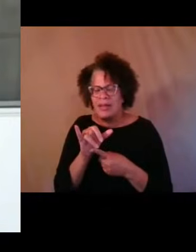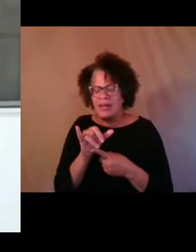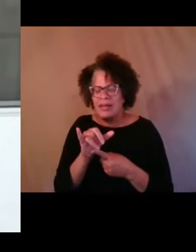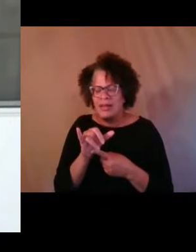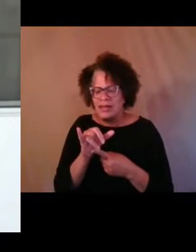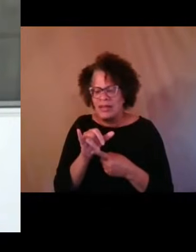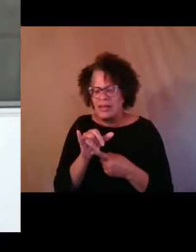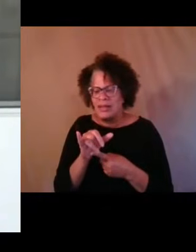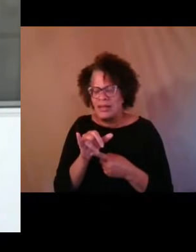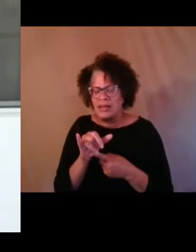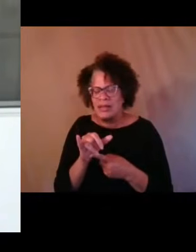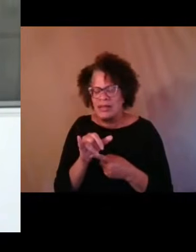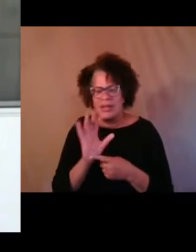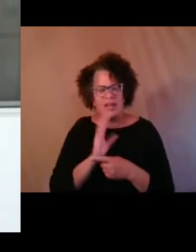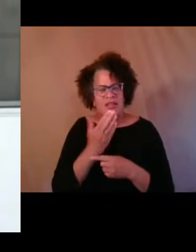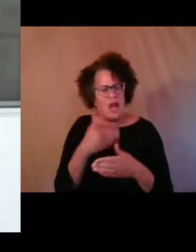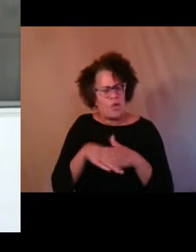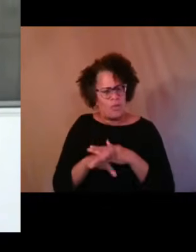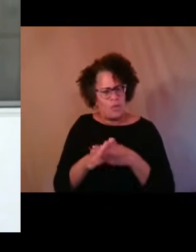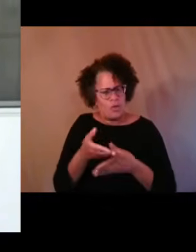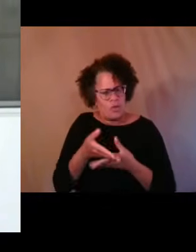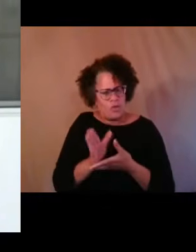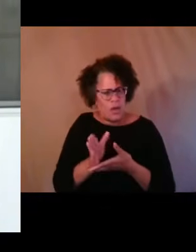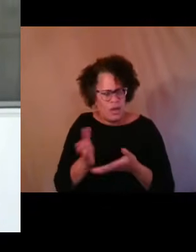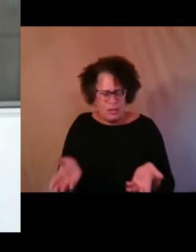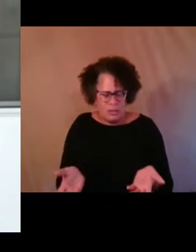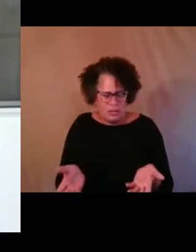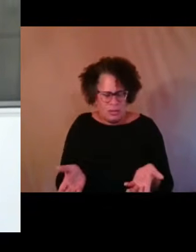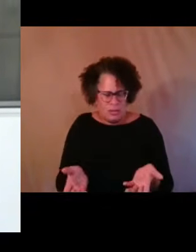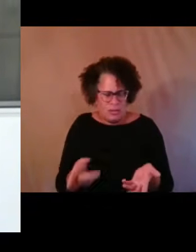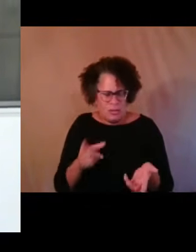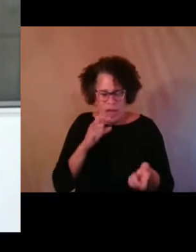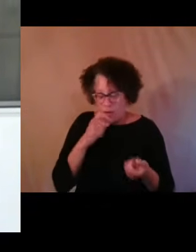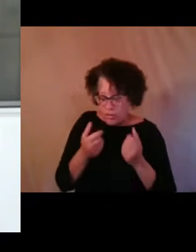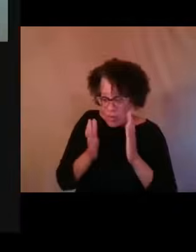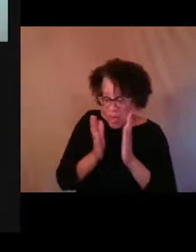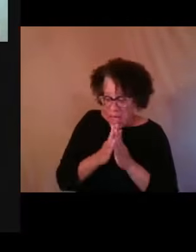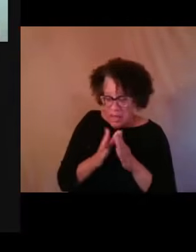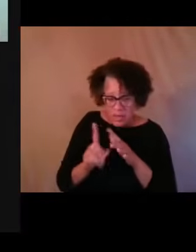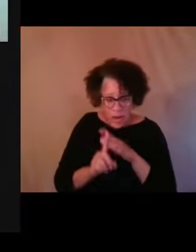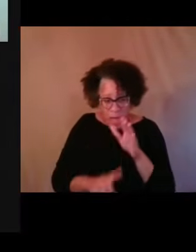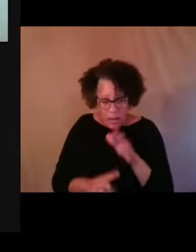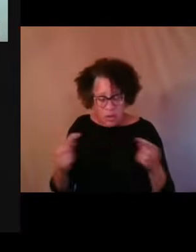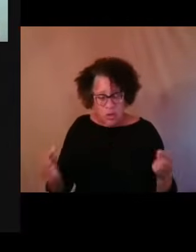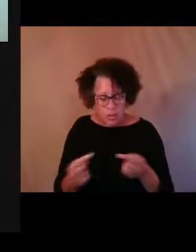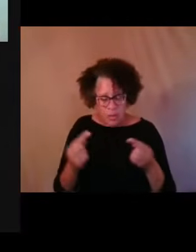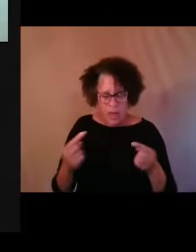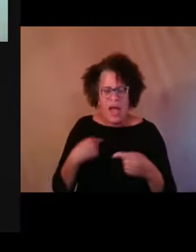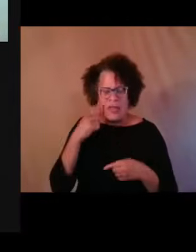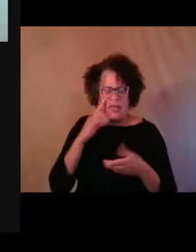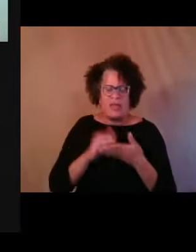Joy is our birth right. It's not something that has to be absent because there's so much pain. And I think that's how I look at it.